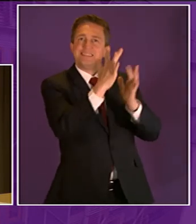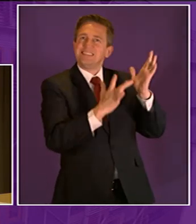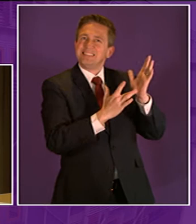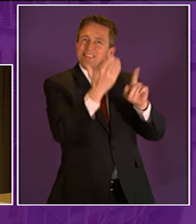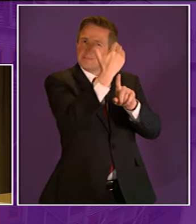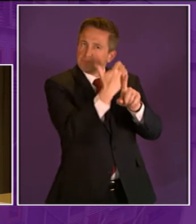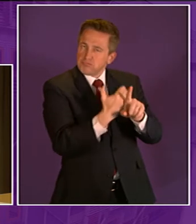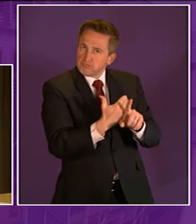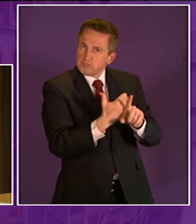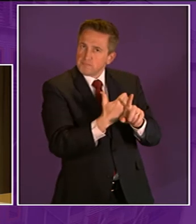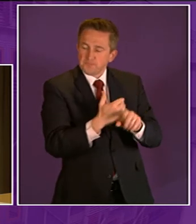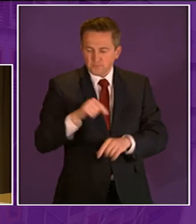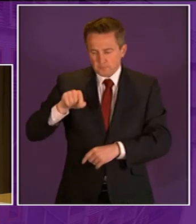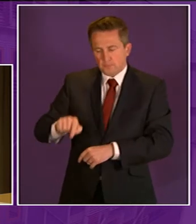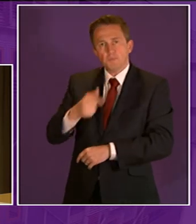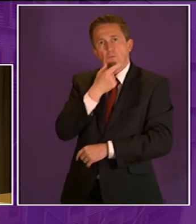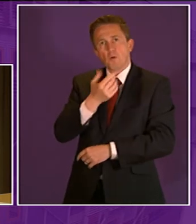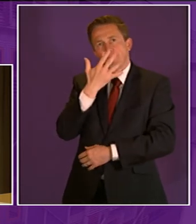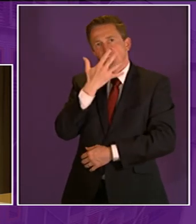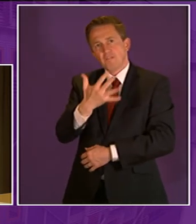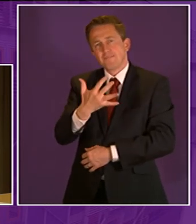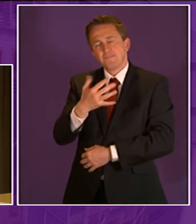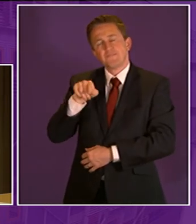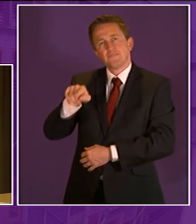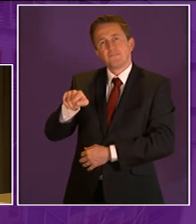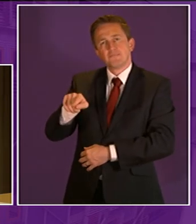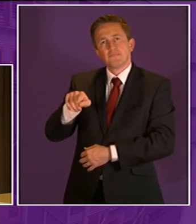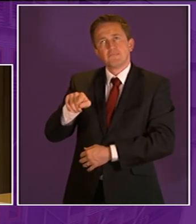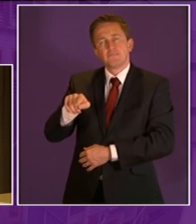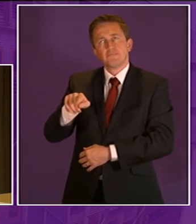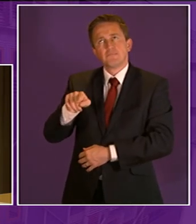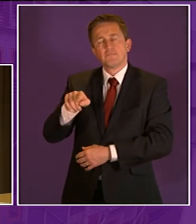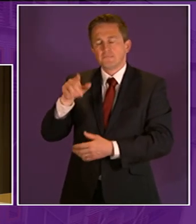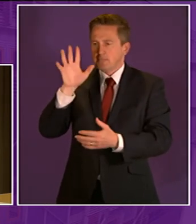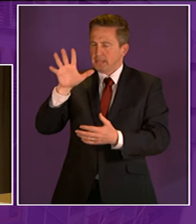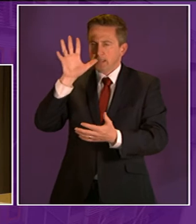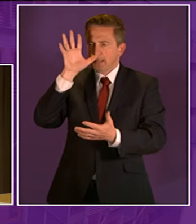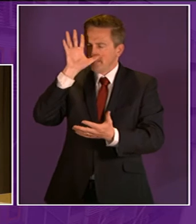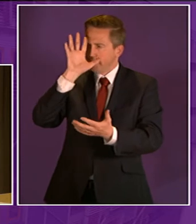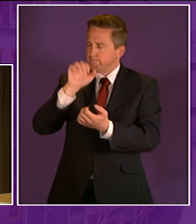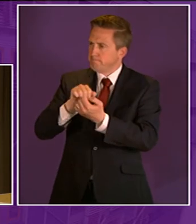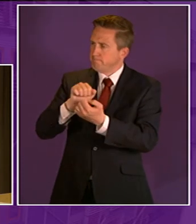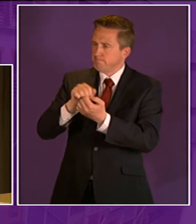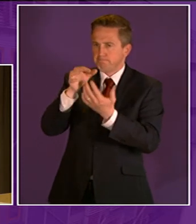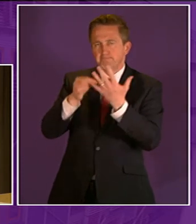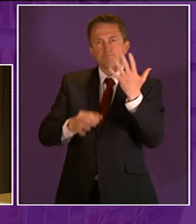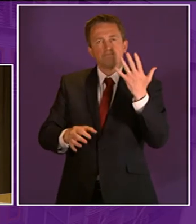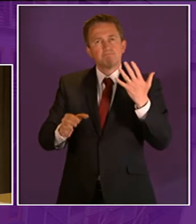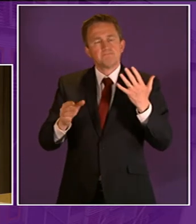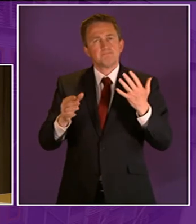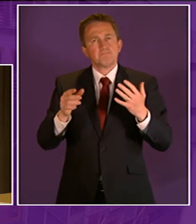What stayed in his mind was but a small snippet of a much wider and deeper narrative.